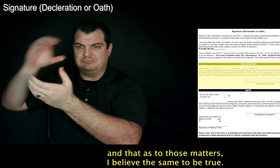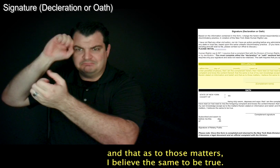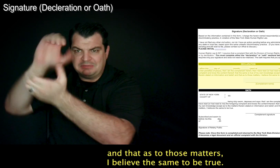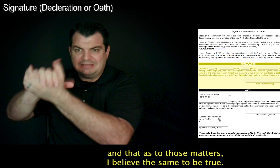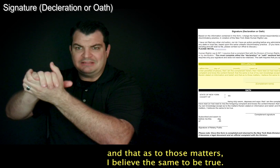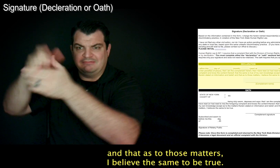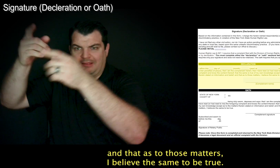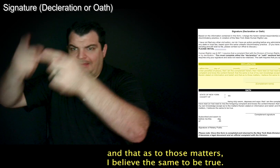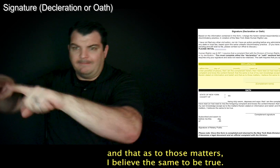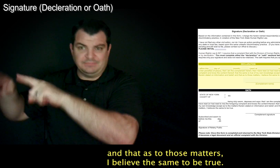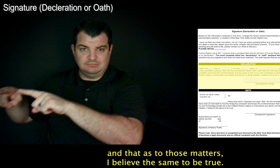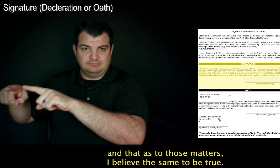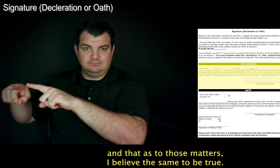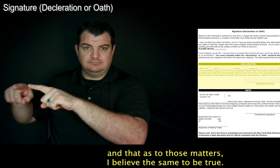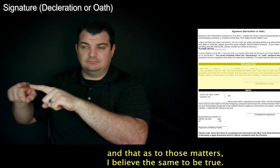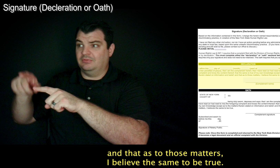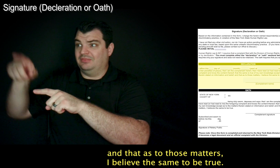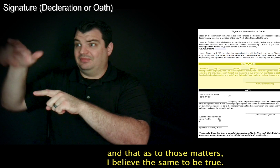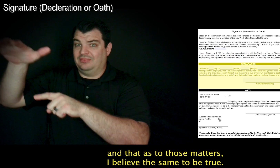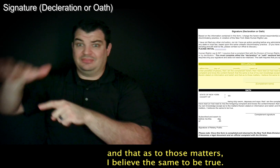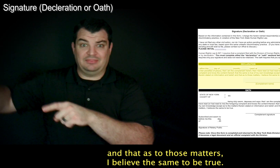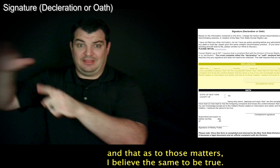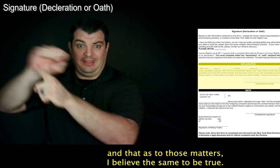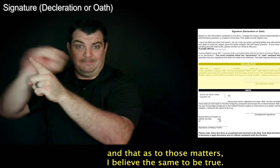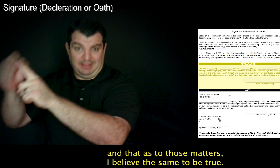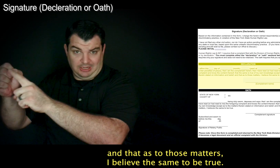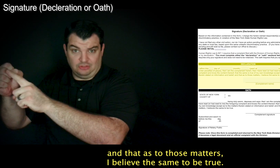and that as to those matters, I believe the same to be true.